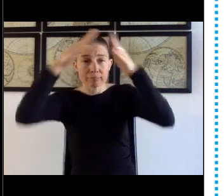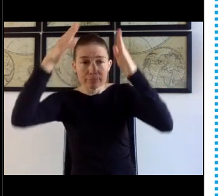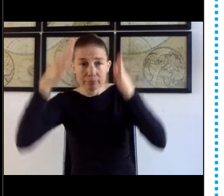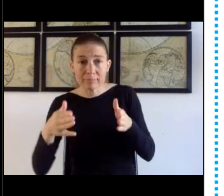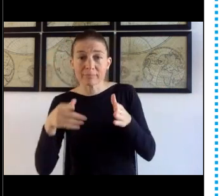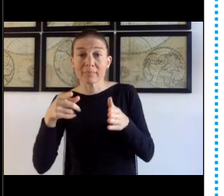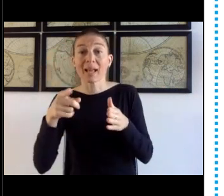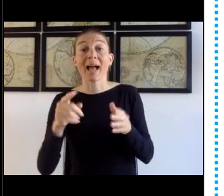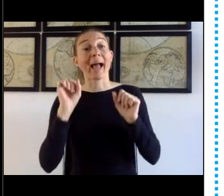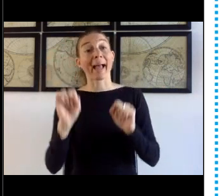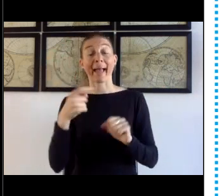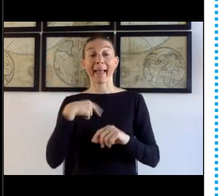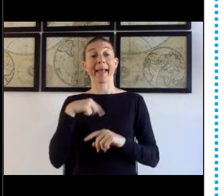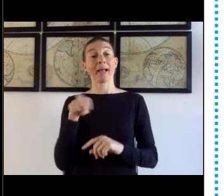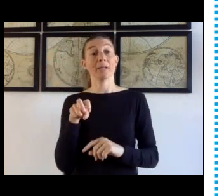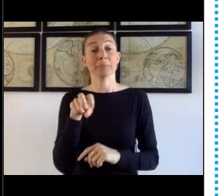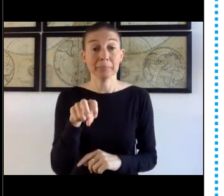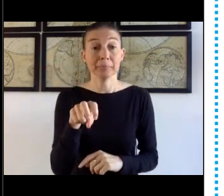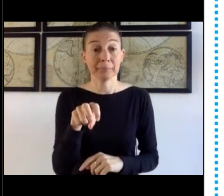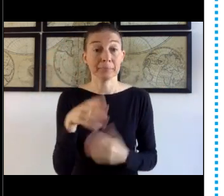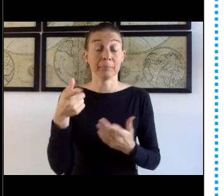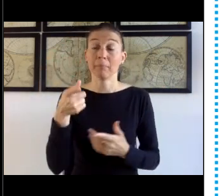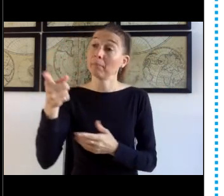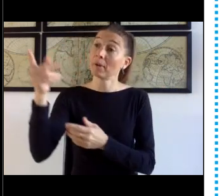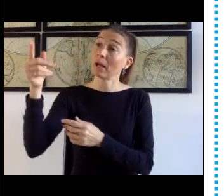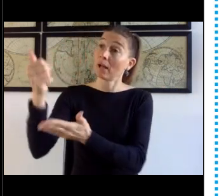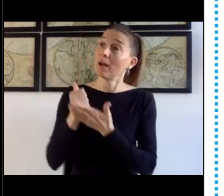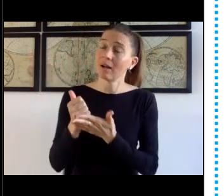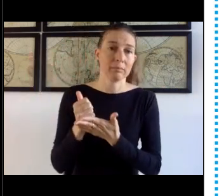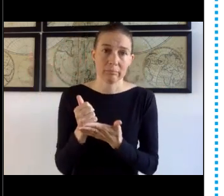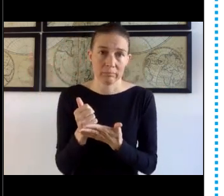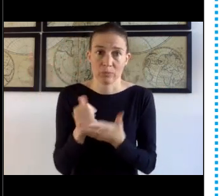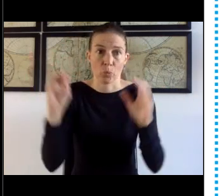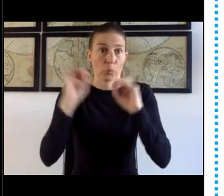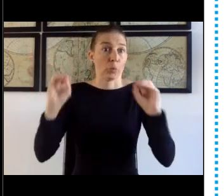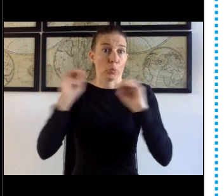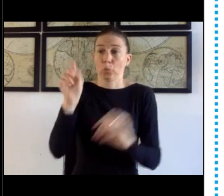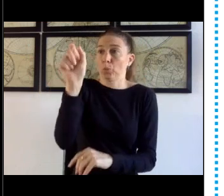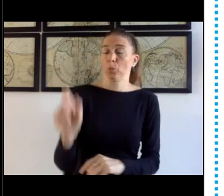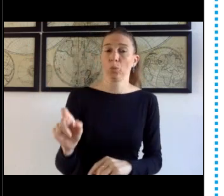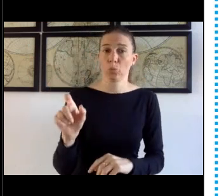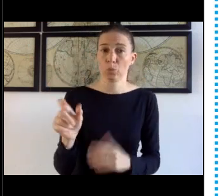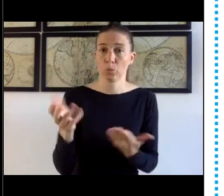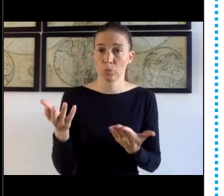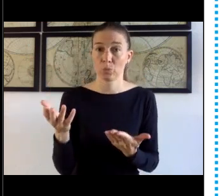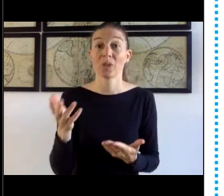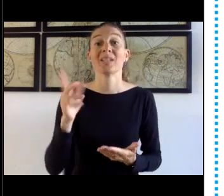So you'll have to somehow prenotify, and even if you turn up you can still be lucky that you get assistance.